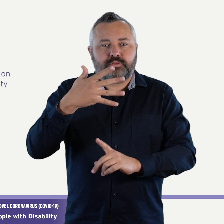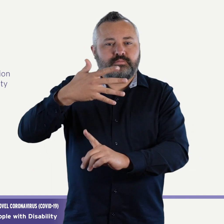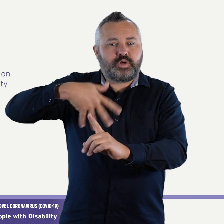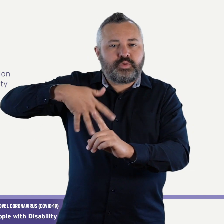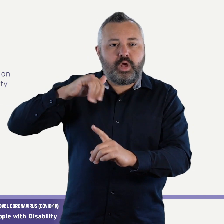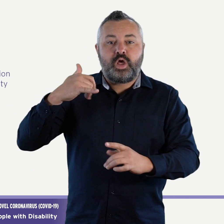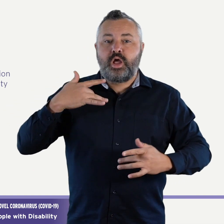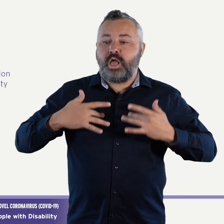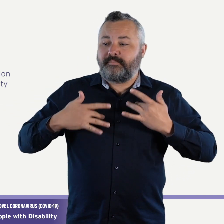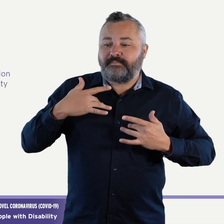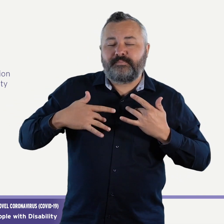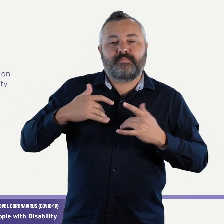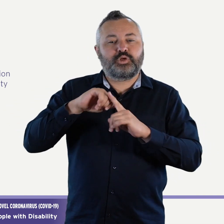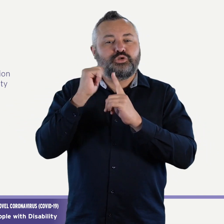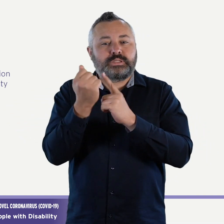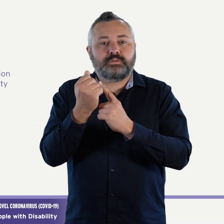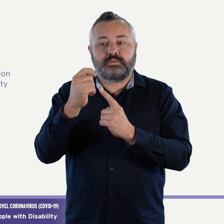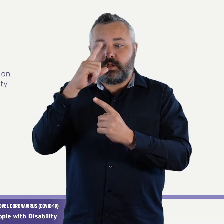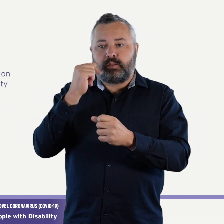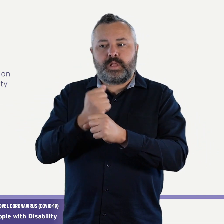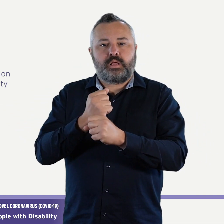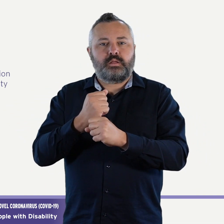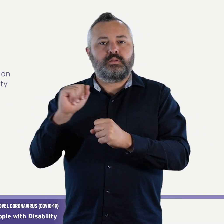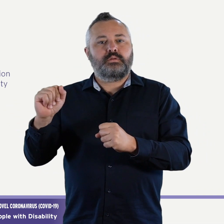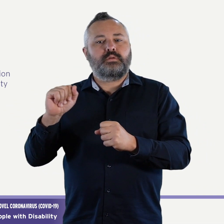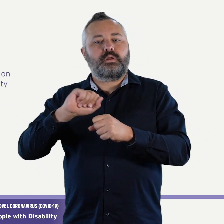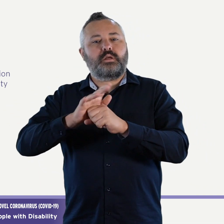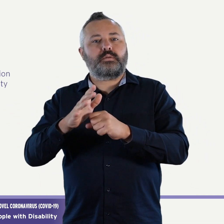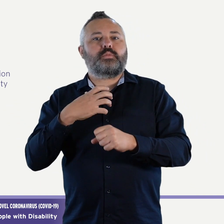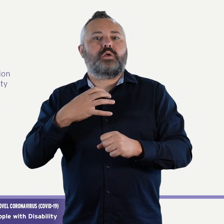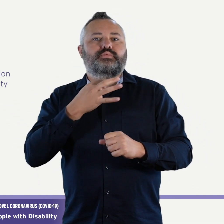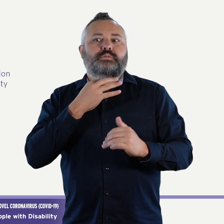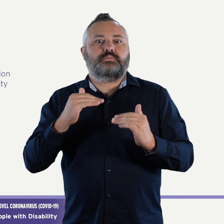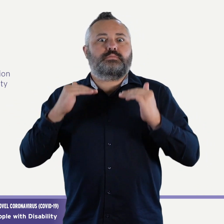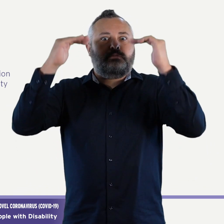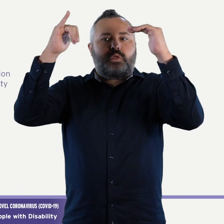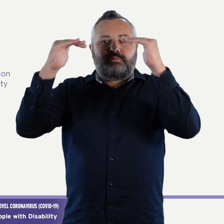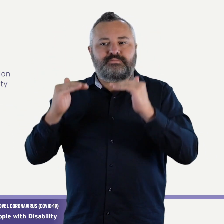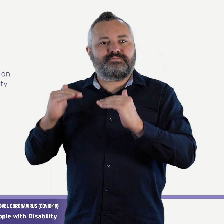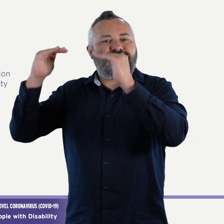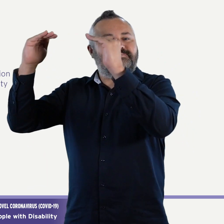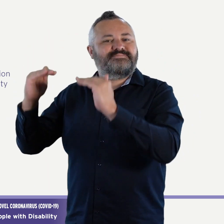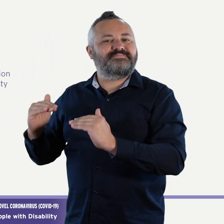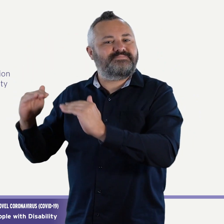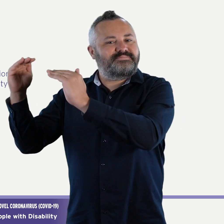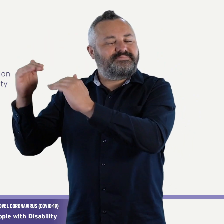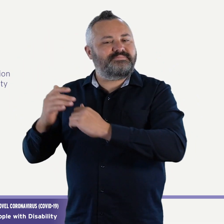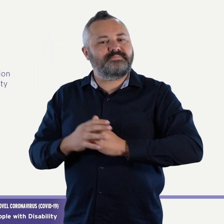cultural profile or living environment may exacerbate risks associated with infection.